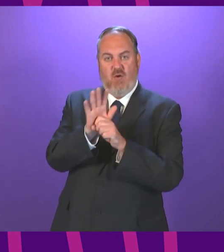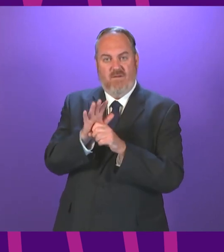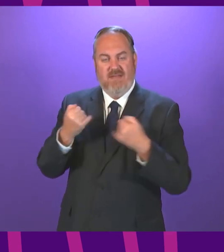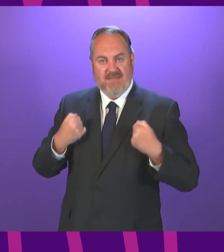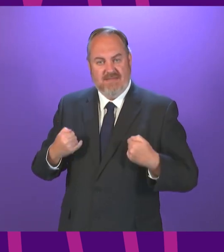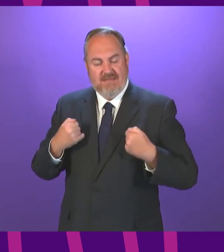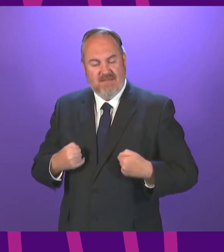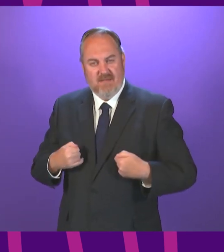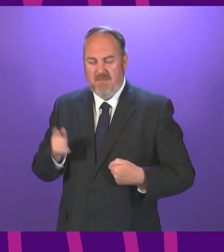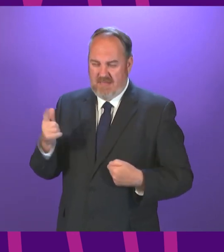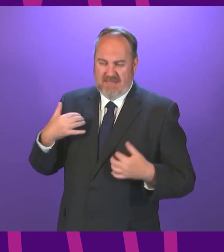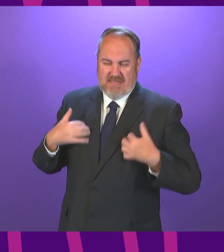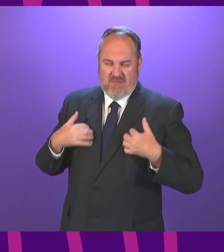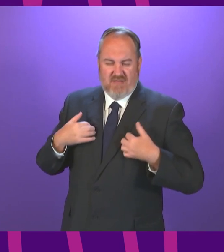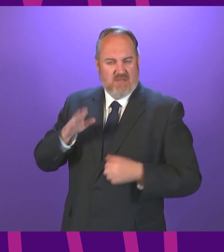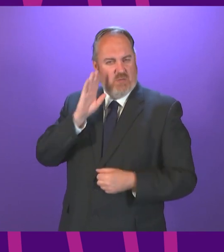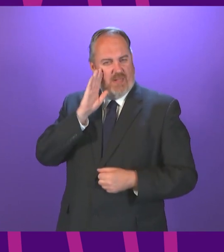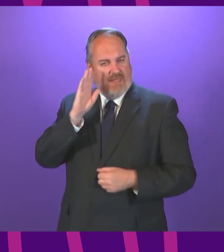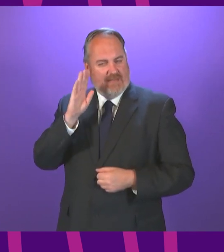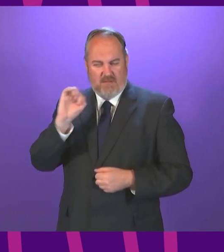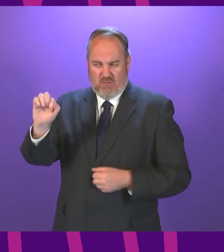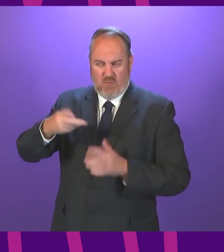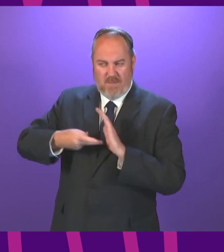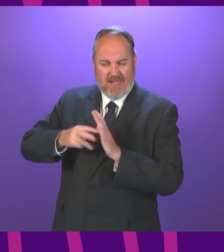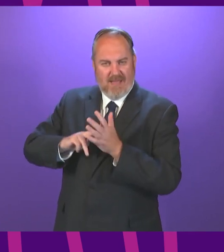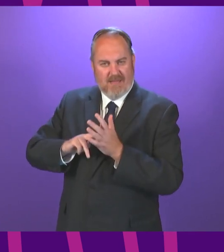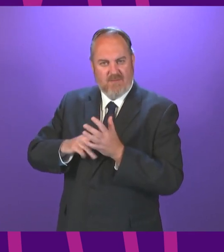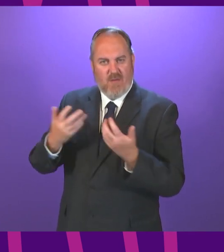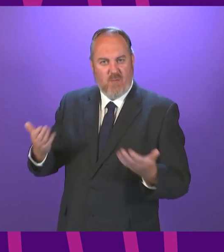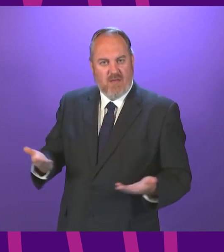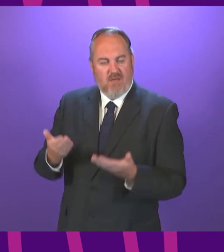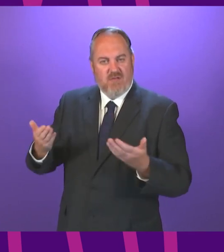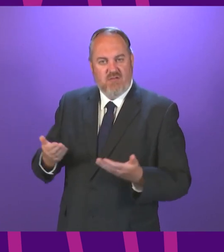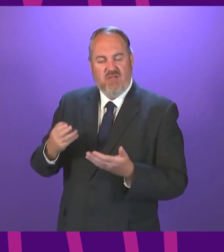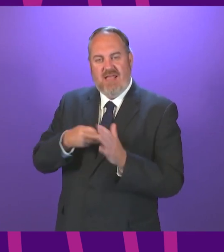happen in relation to self-isolation for health workers. Will she outline what other measures are